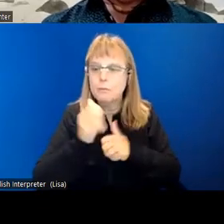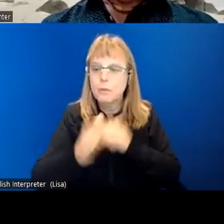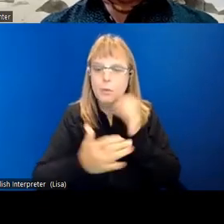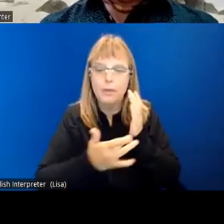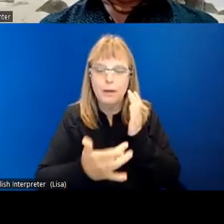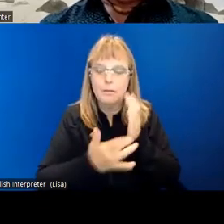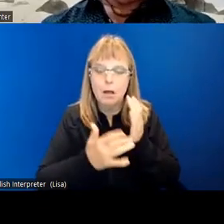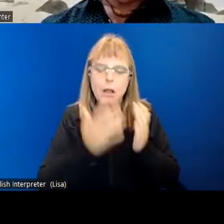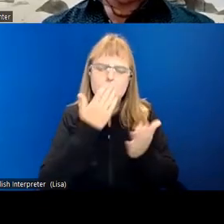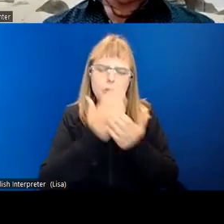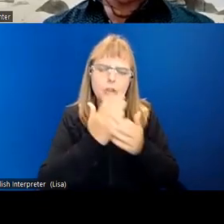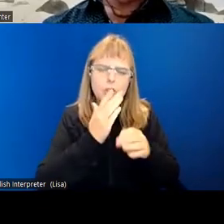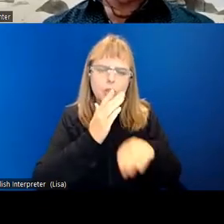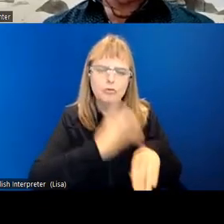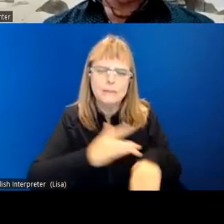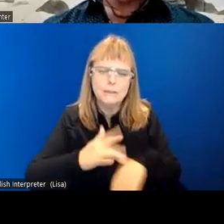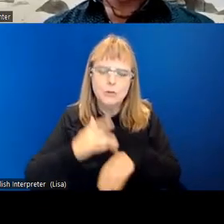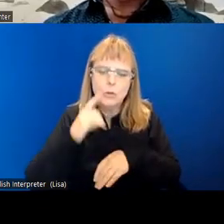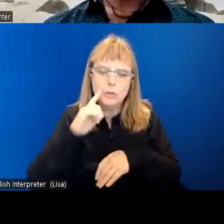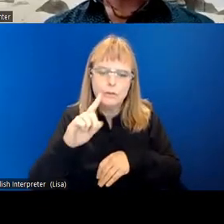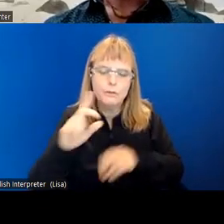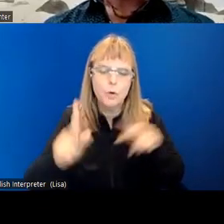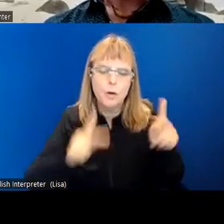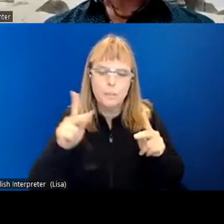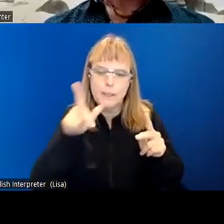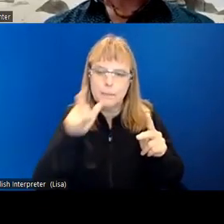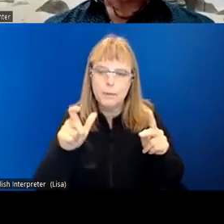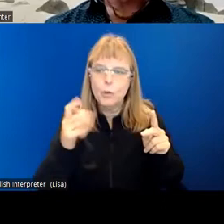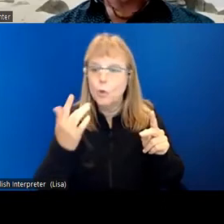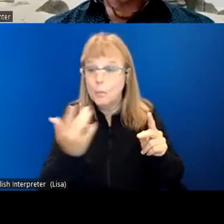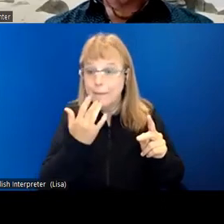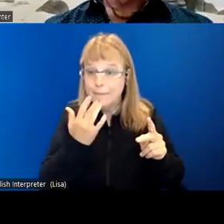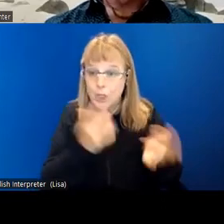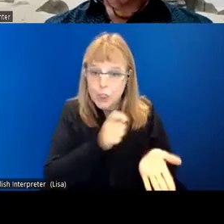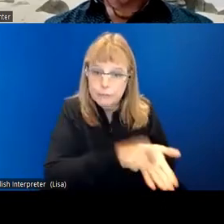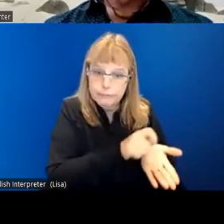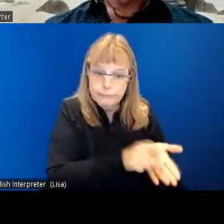for people who have a preference for pen and paper to make sure you bring your notebook.